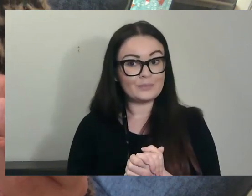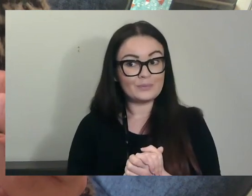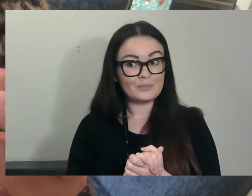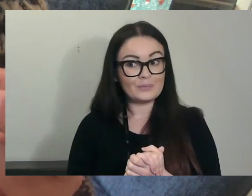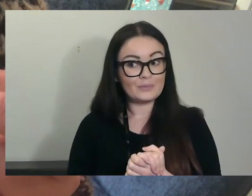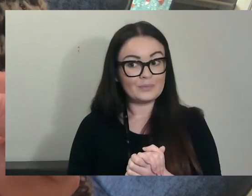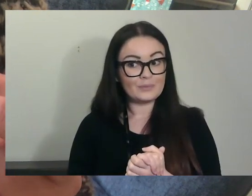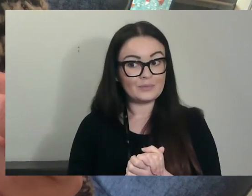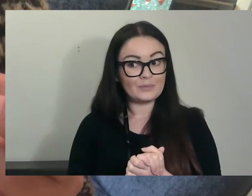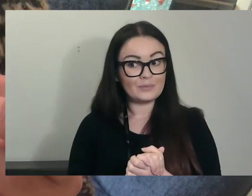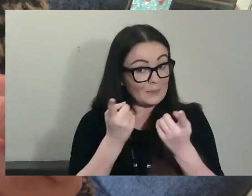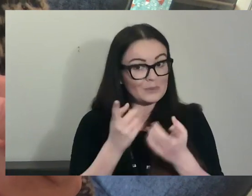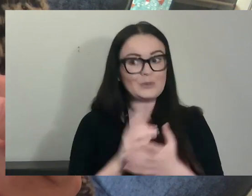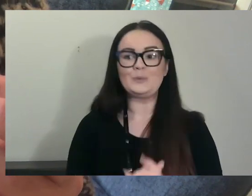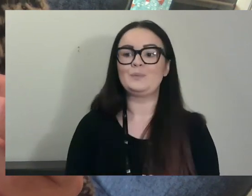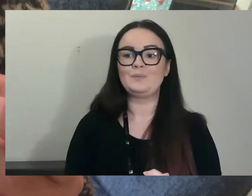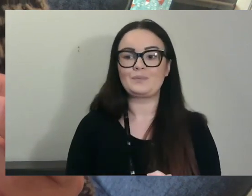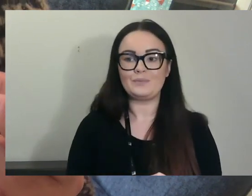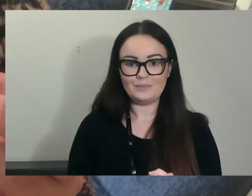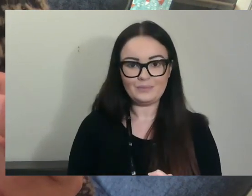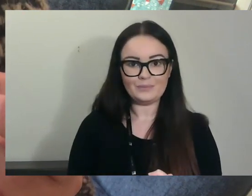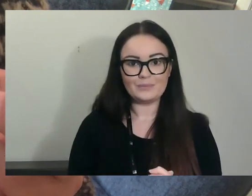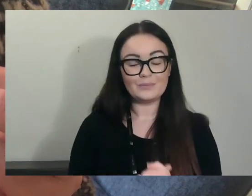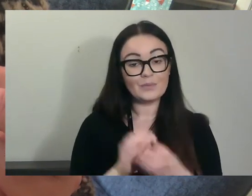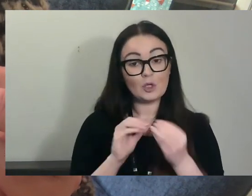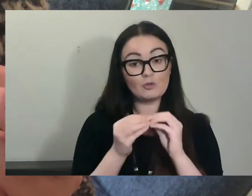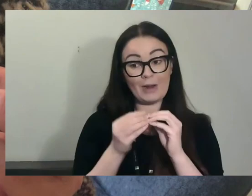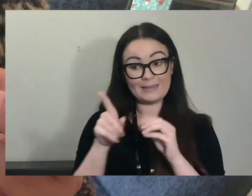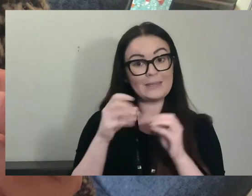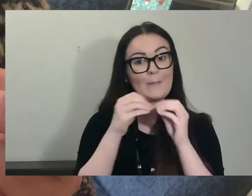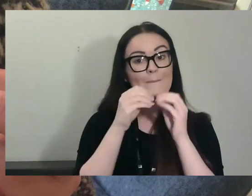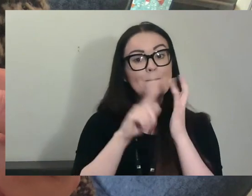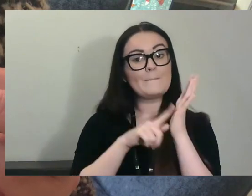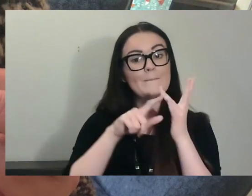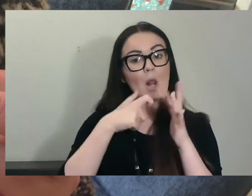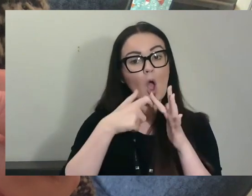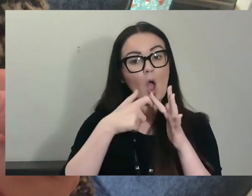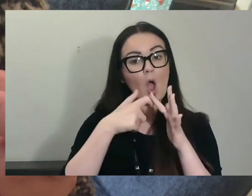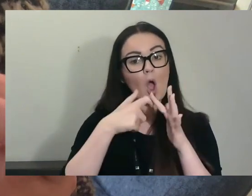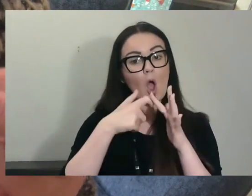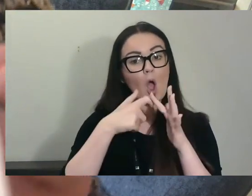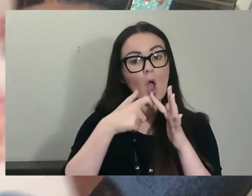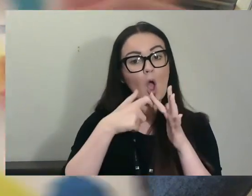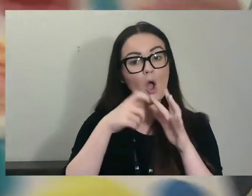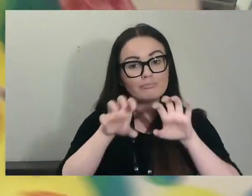you'd like to experiment with the paint and the objects to create some block prints and